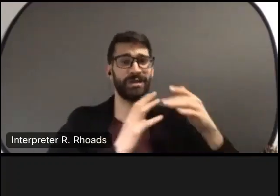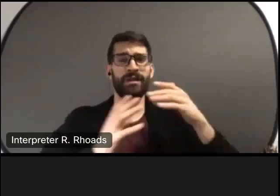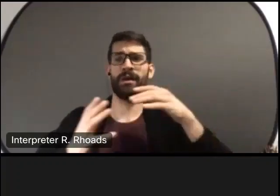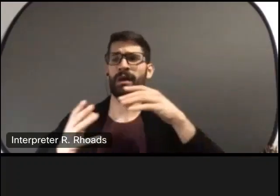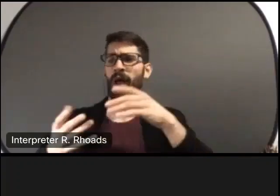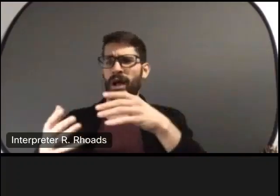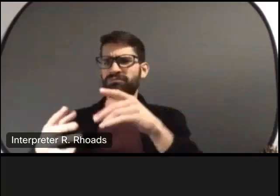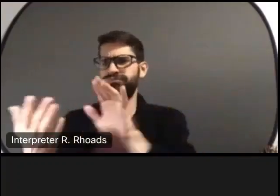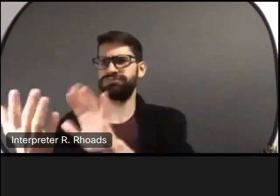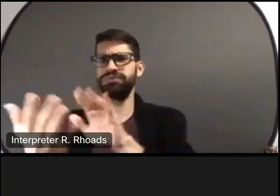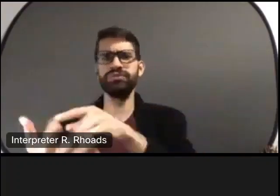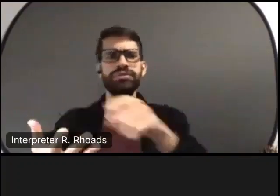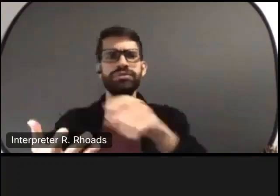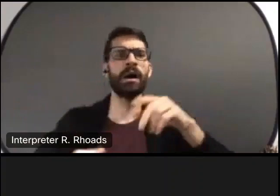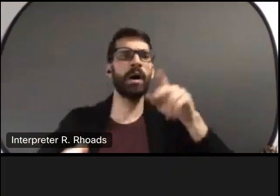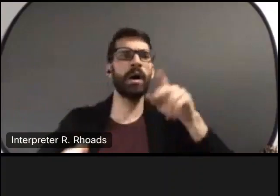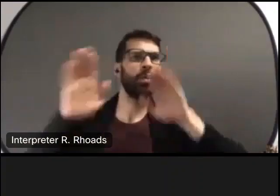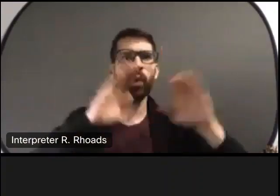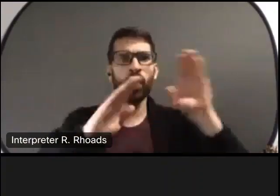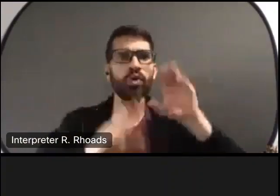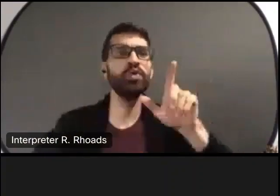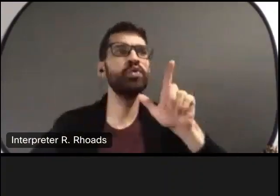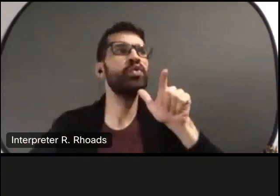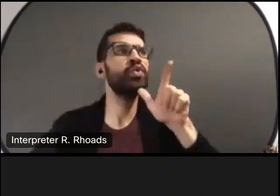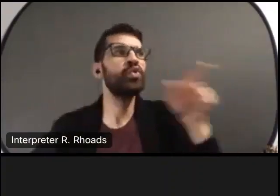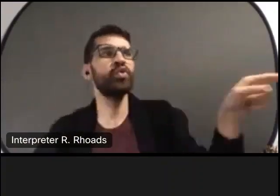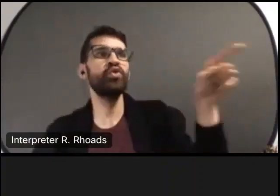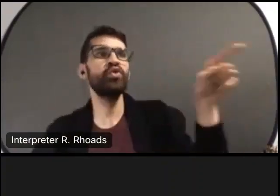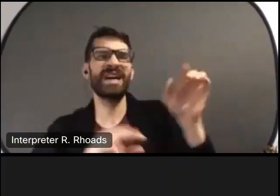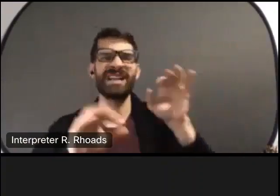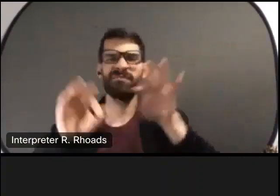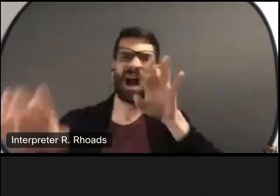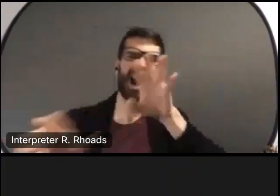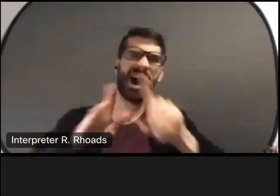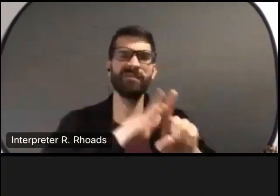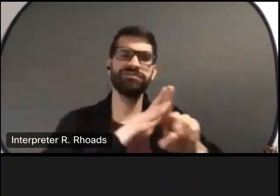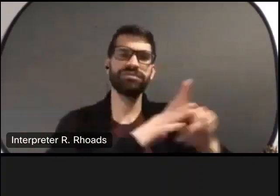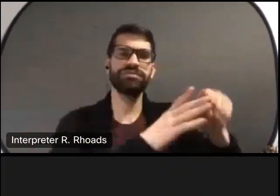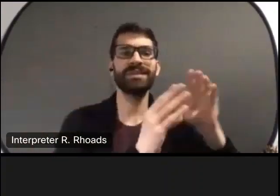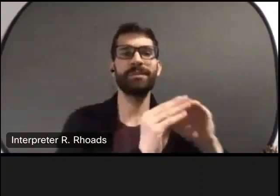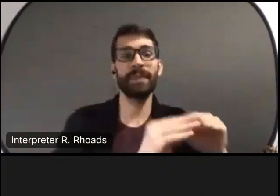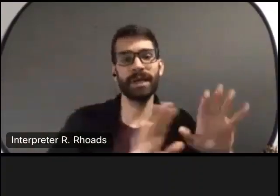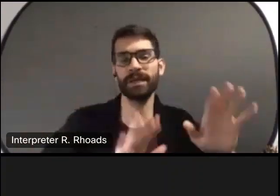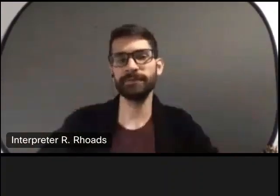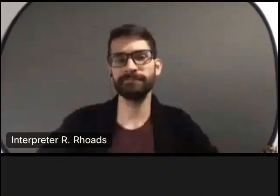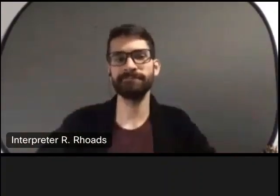in the meeting. (Dickerson) Thank you so much. (Fast) Thank you Commissioner Dickinson. Okay,